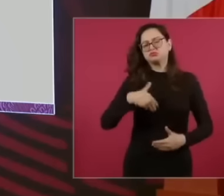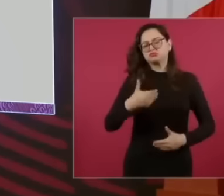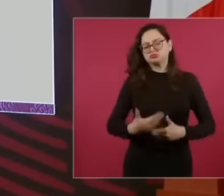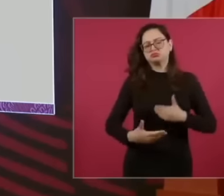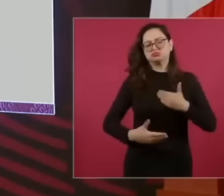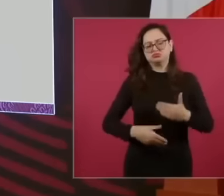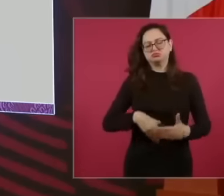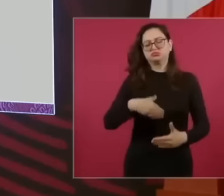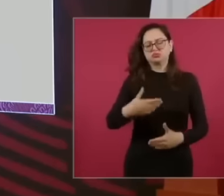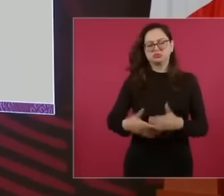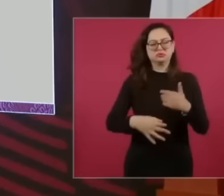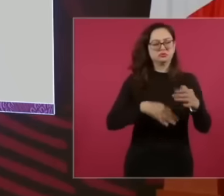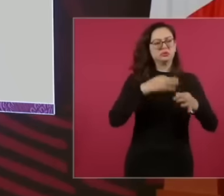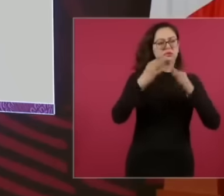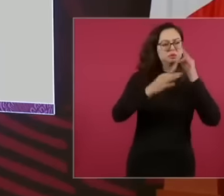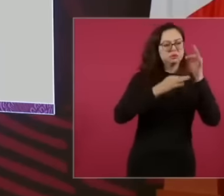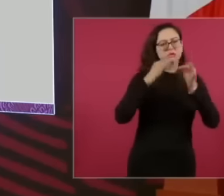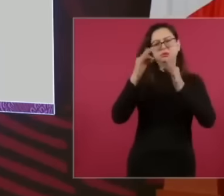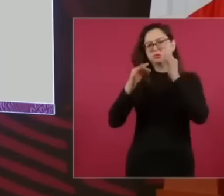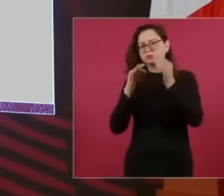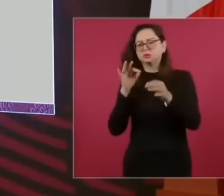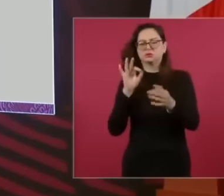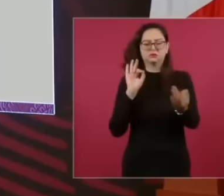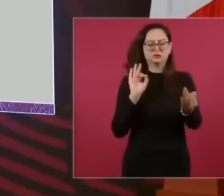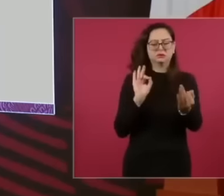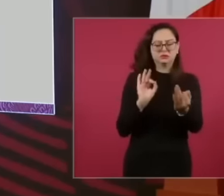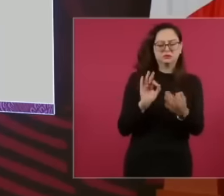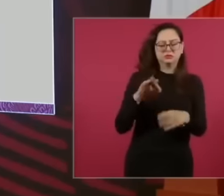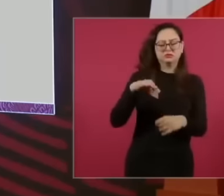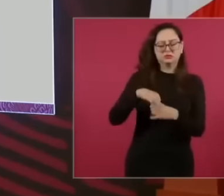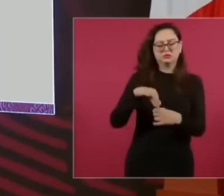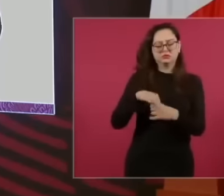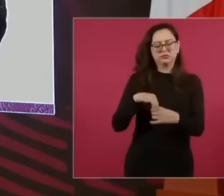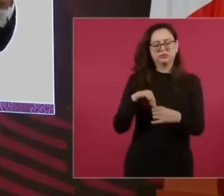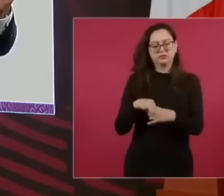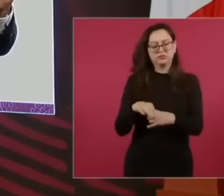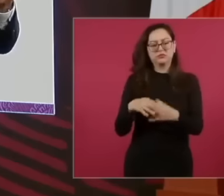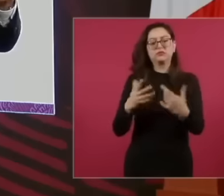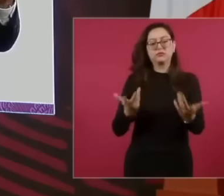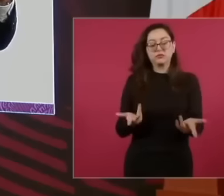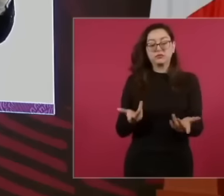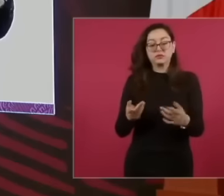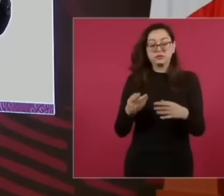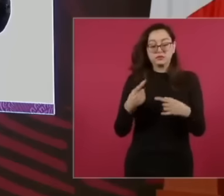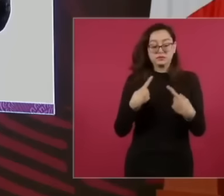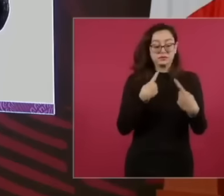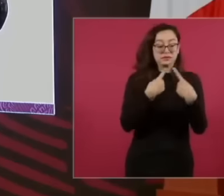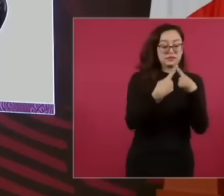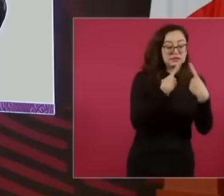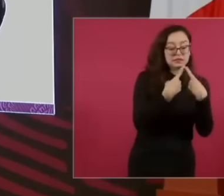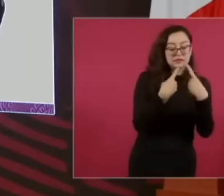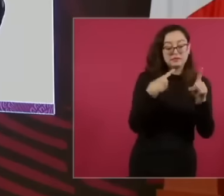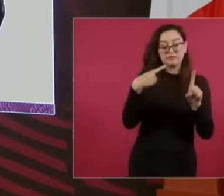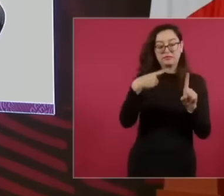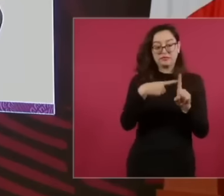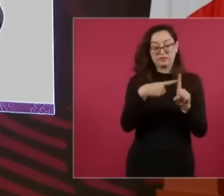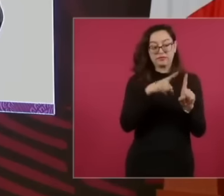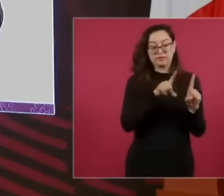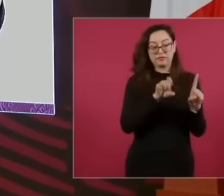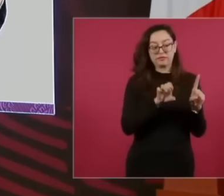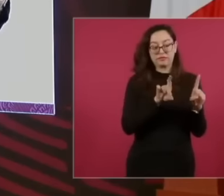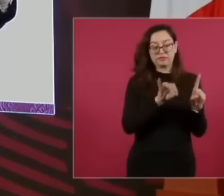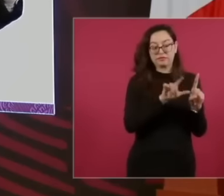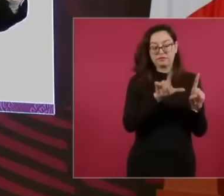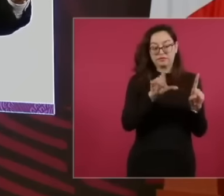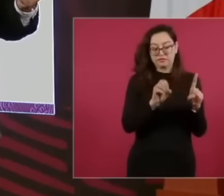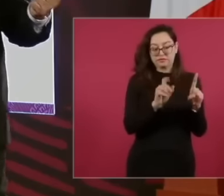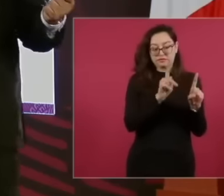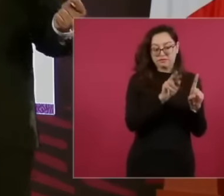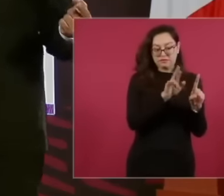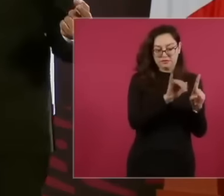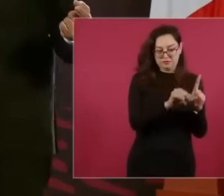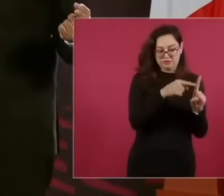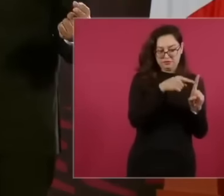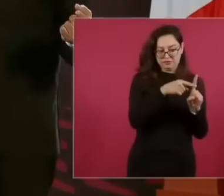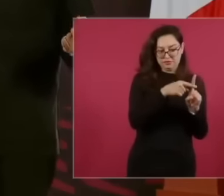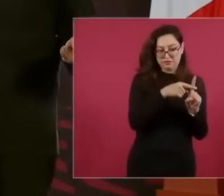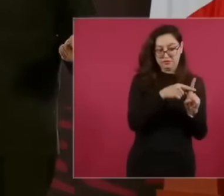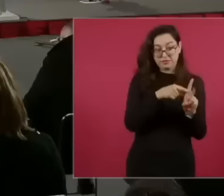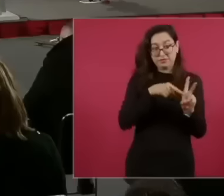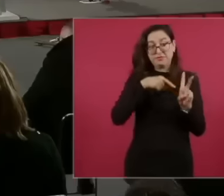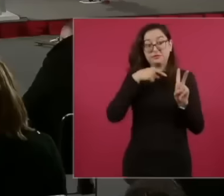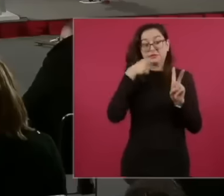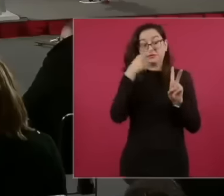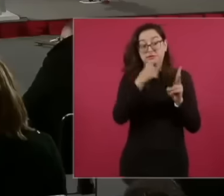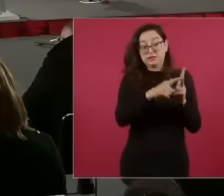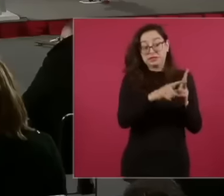young Cedillo for the pri